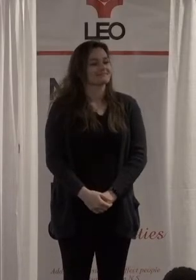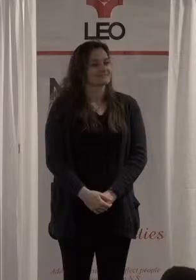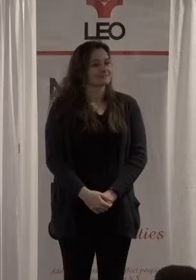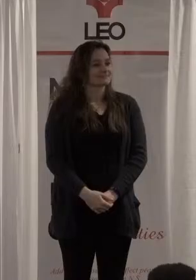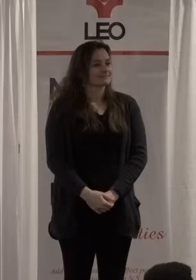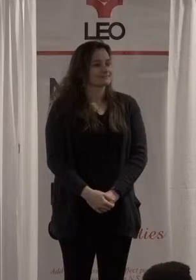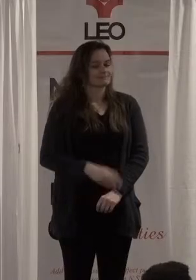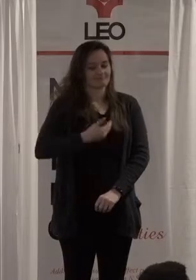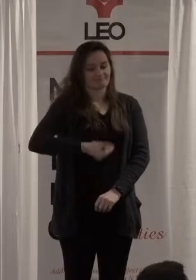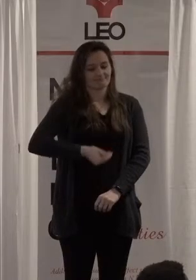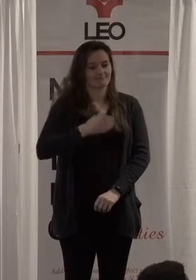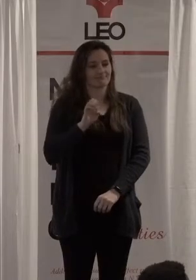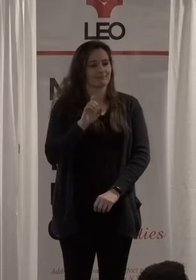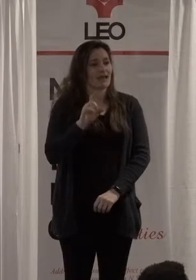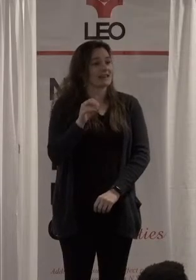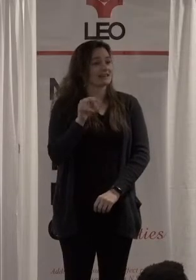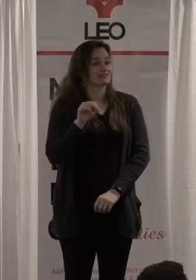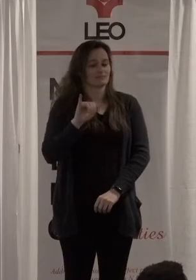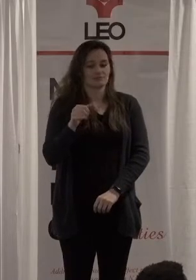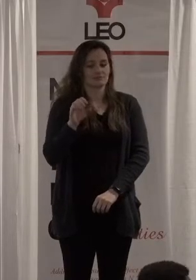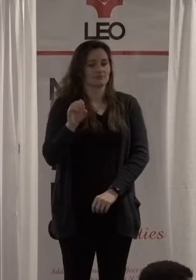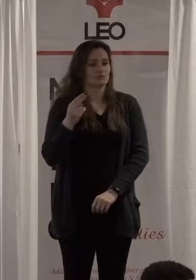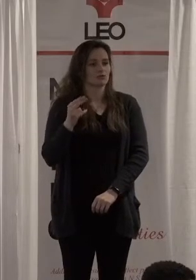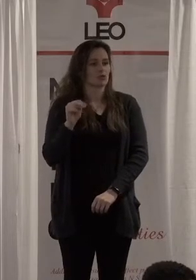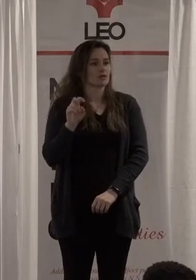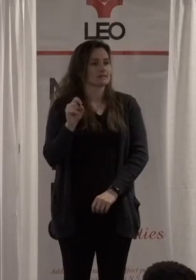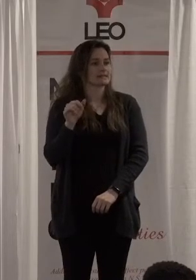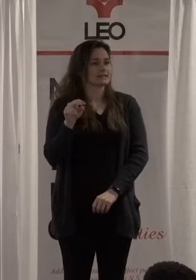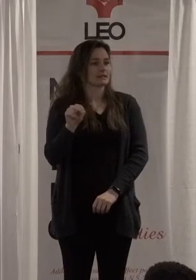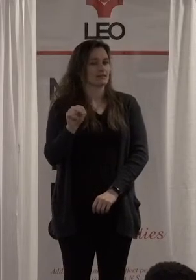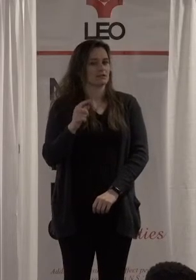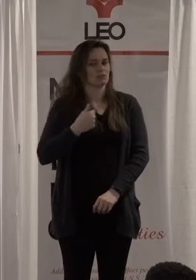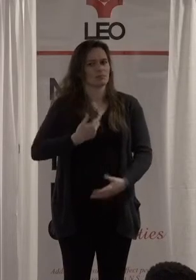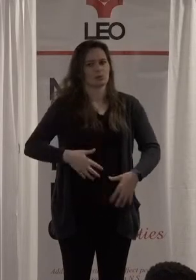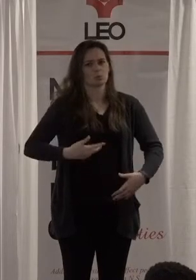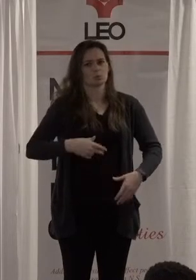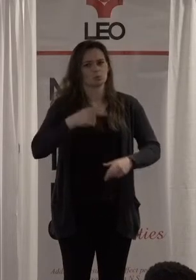MY NAME IS ELLEN JOHNSON, AND I AM HONOURED TO BE HERE TODAY AS THE VICE CHAIR OF THE